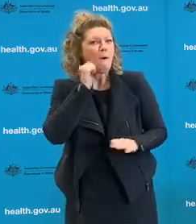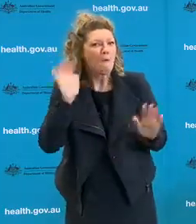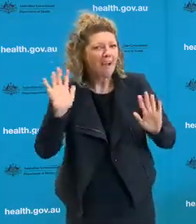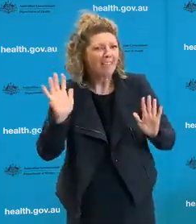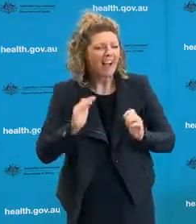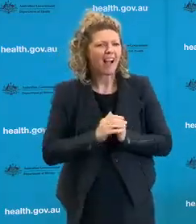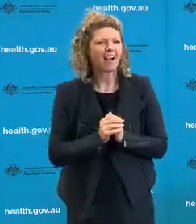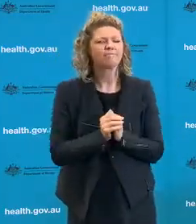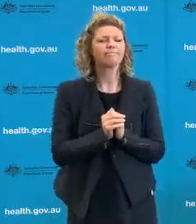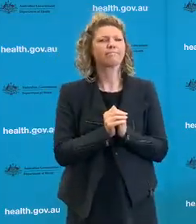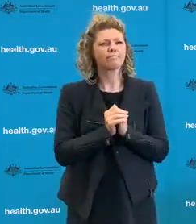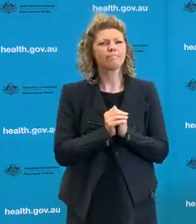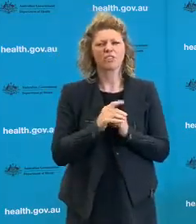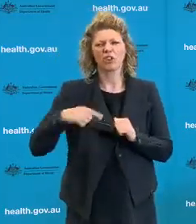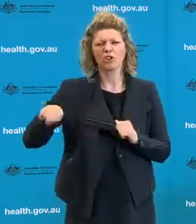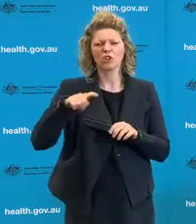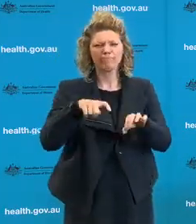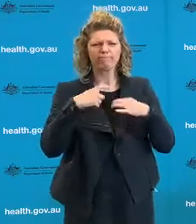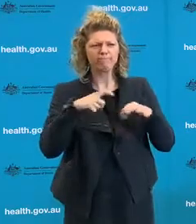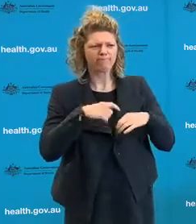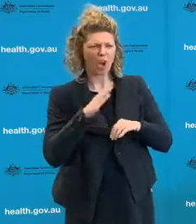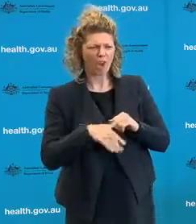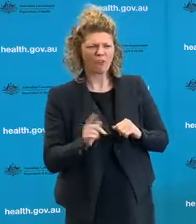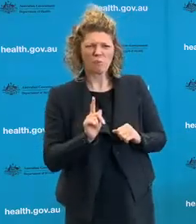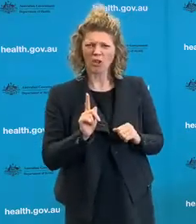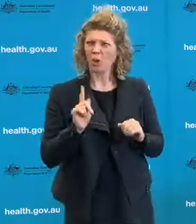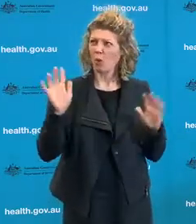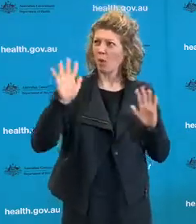weather might be on COVID-19. There's been particular